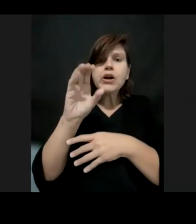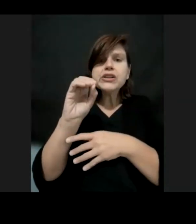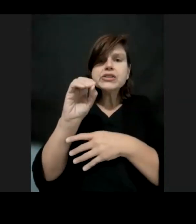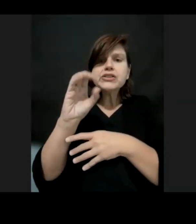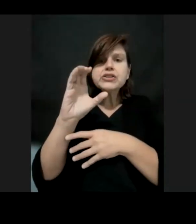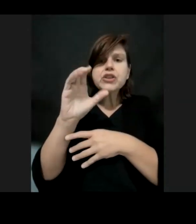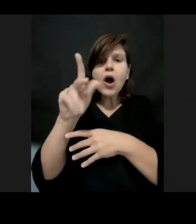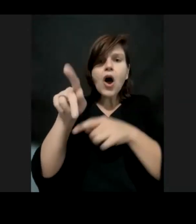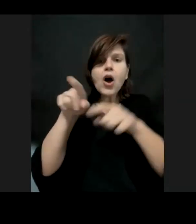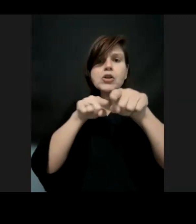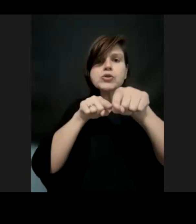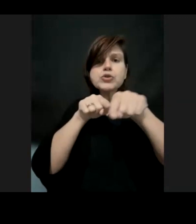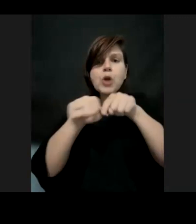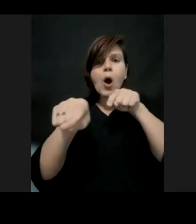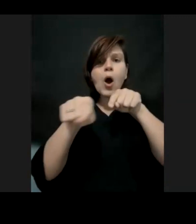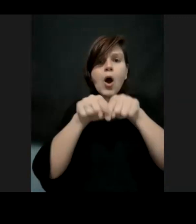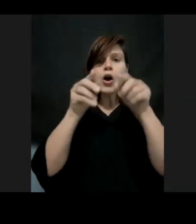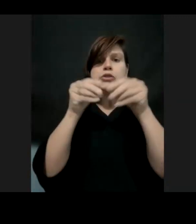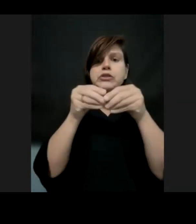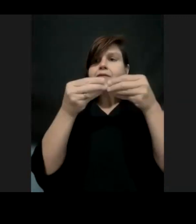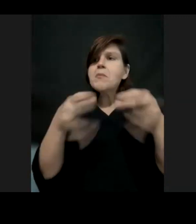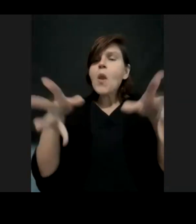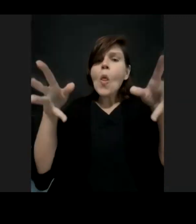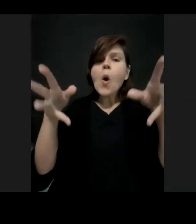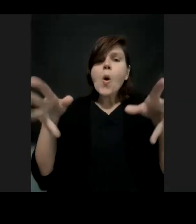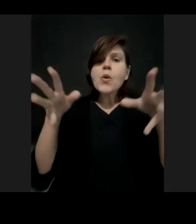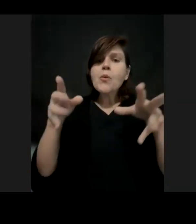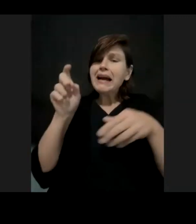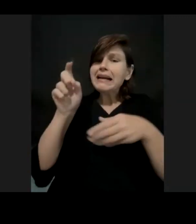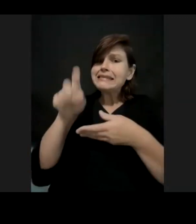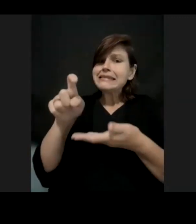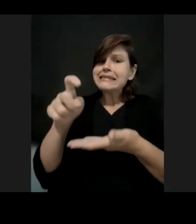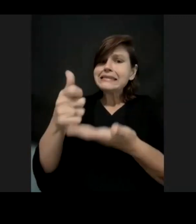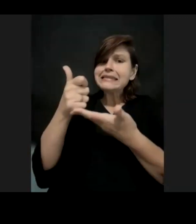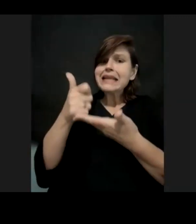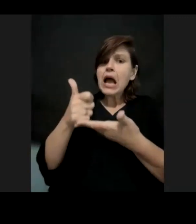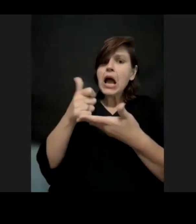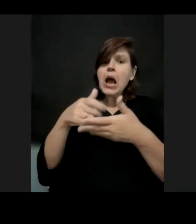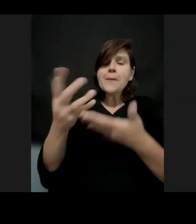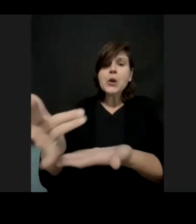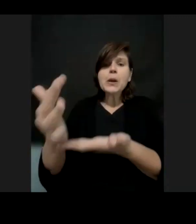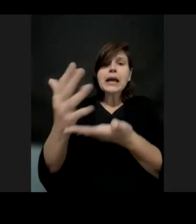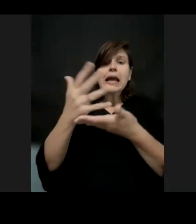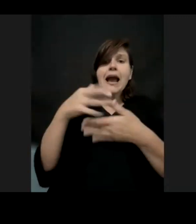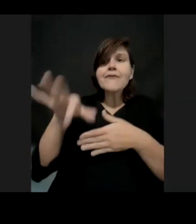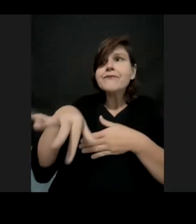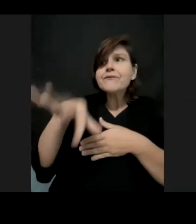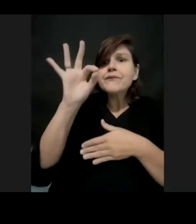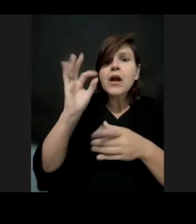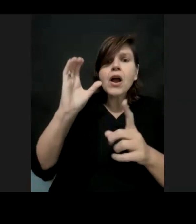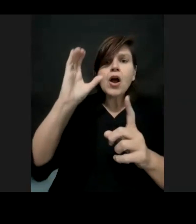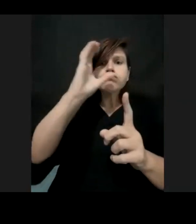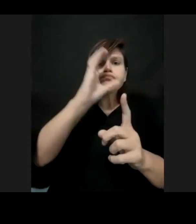and they need help to get them back,” said Marvin. They looked around.